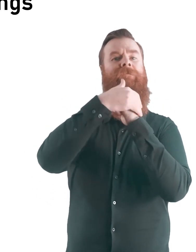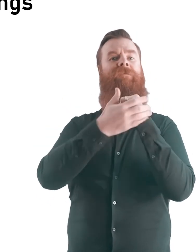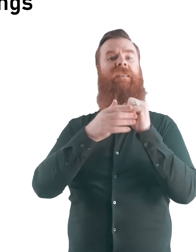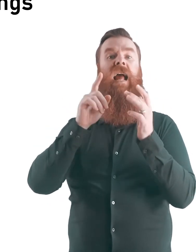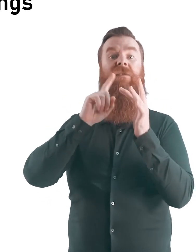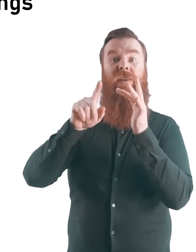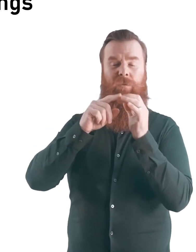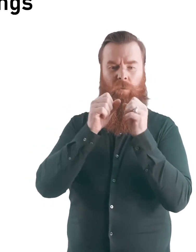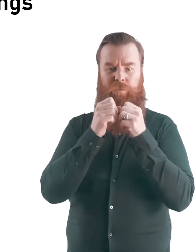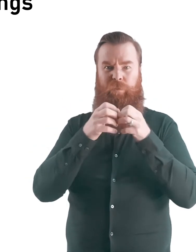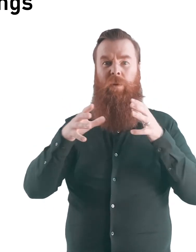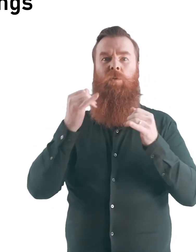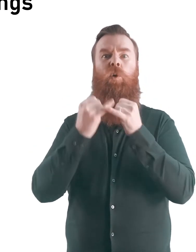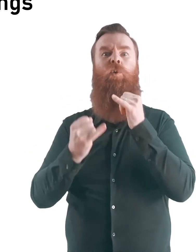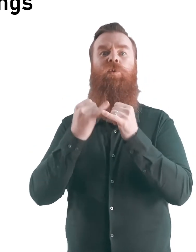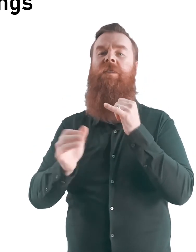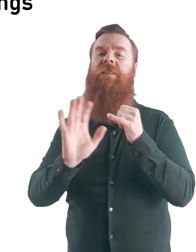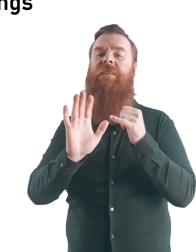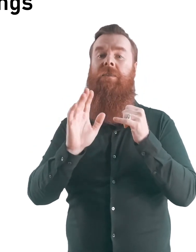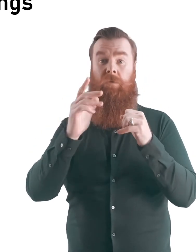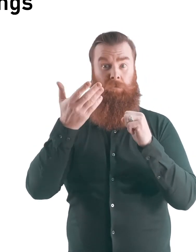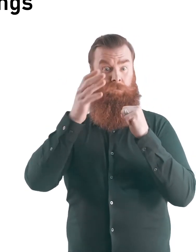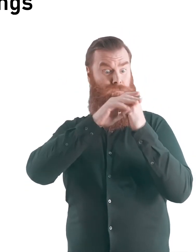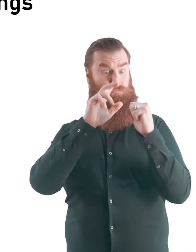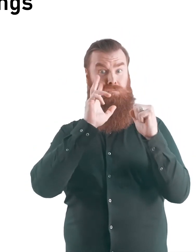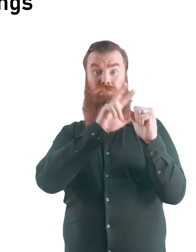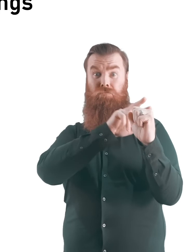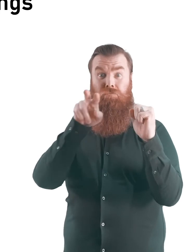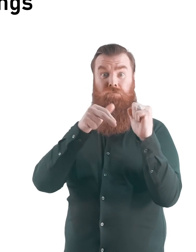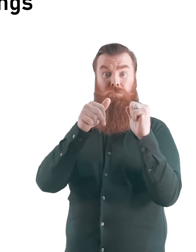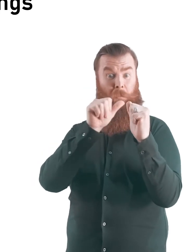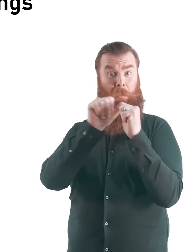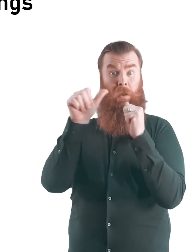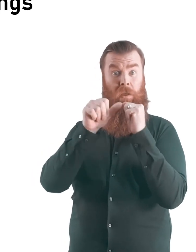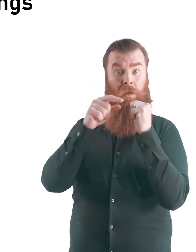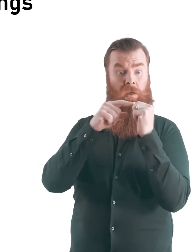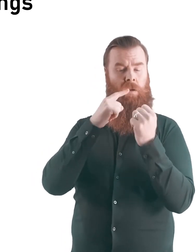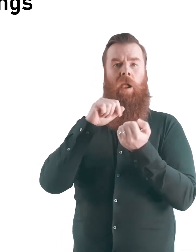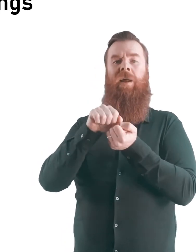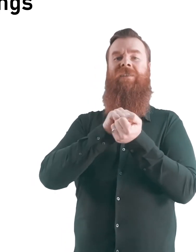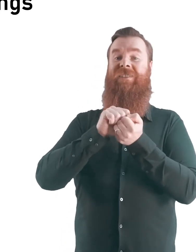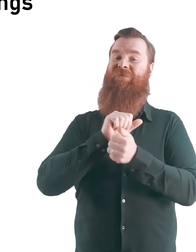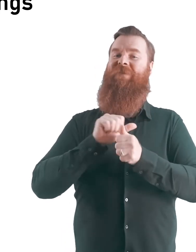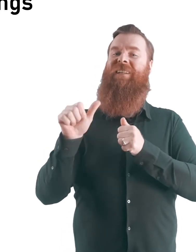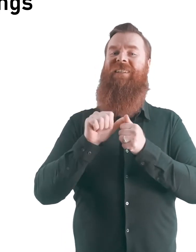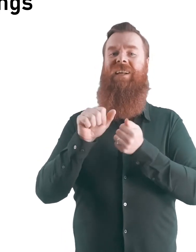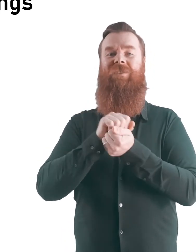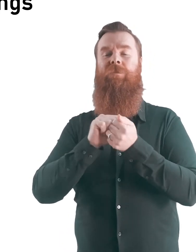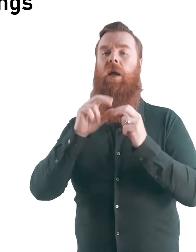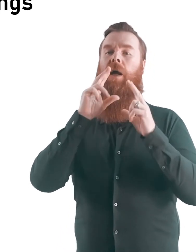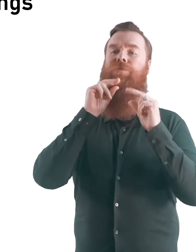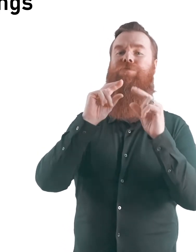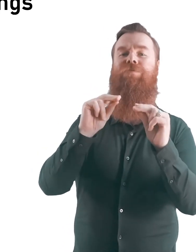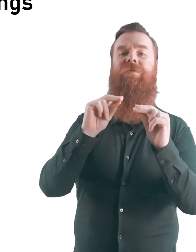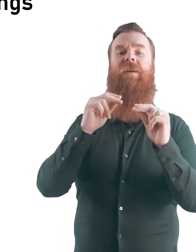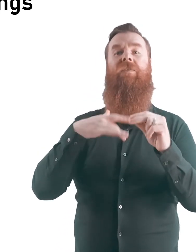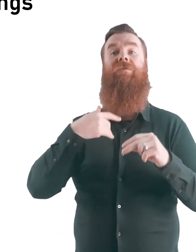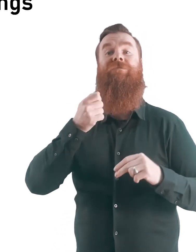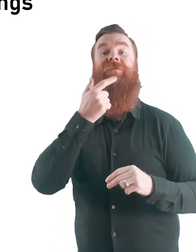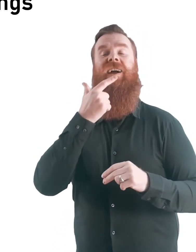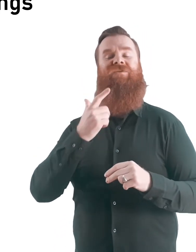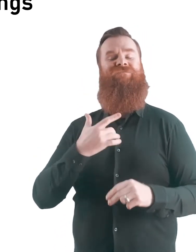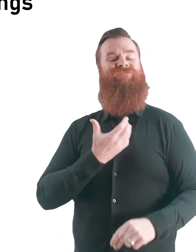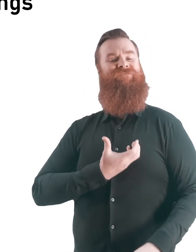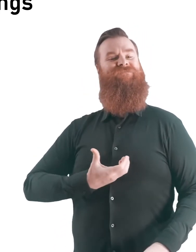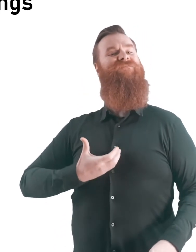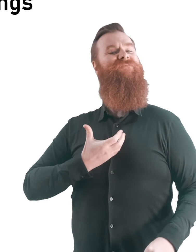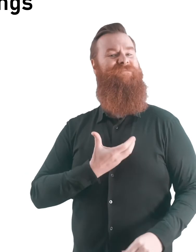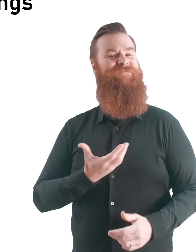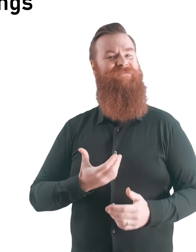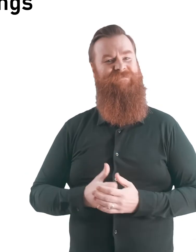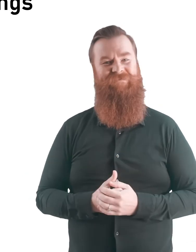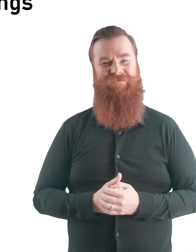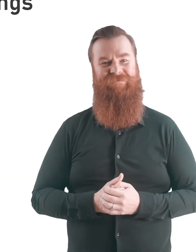Fillings can make the teeth look better and help you to chew, speak and smile comfortably.